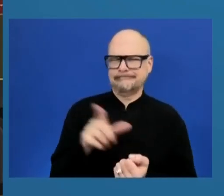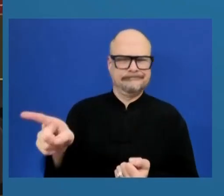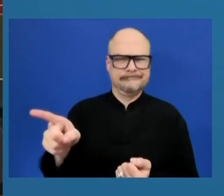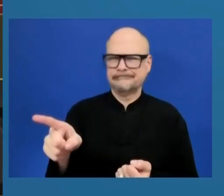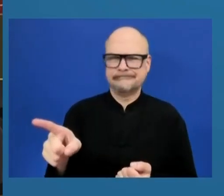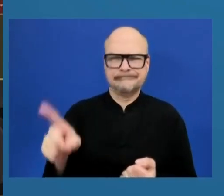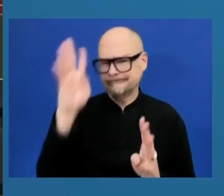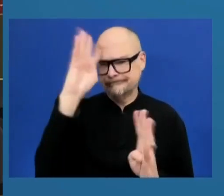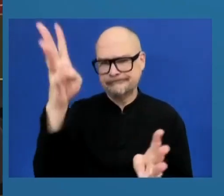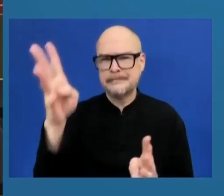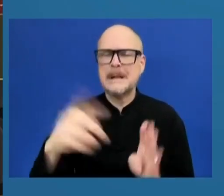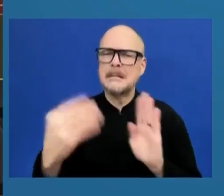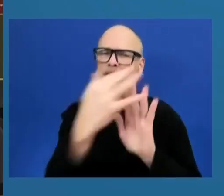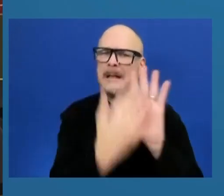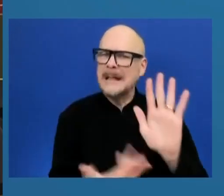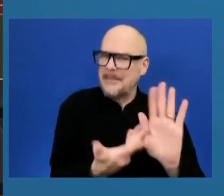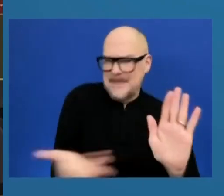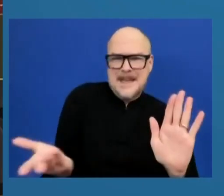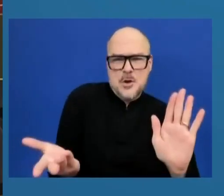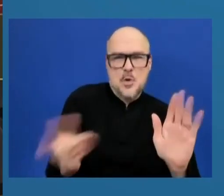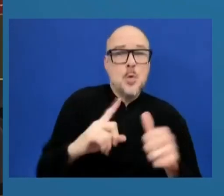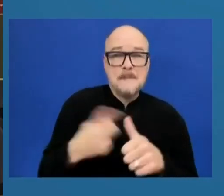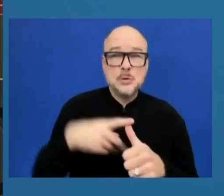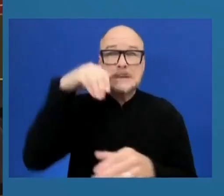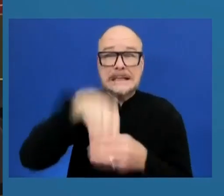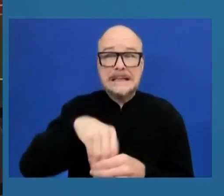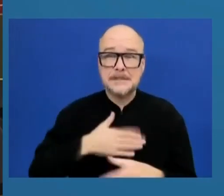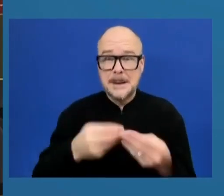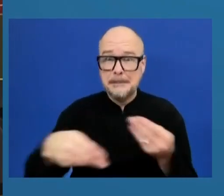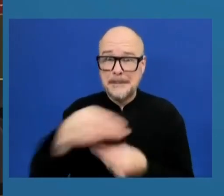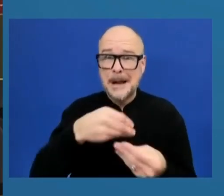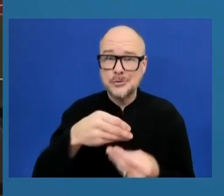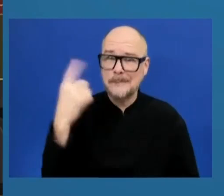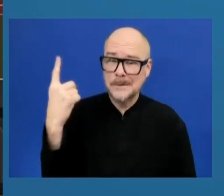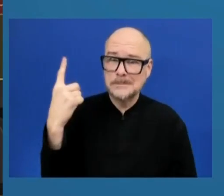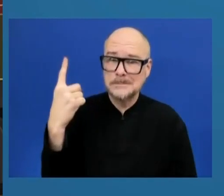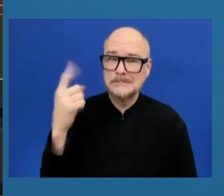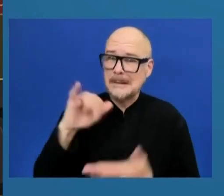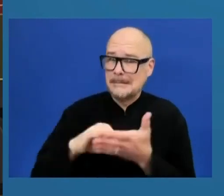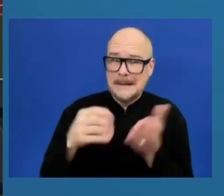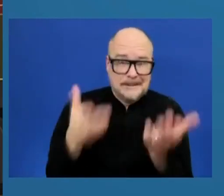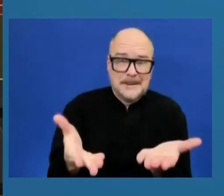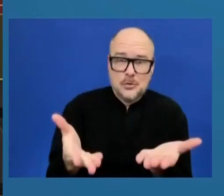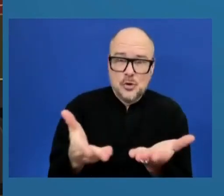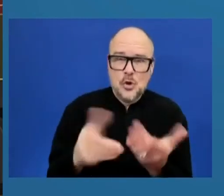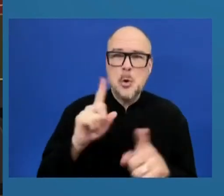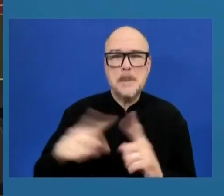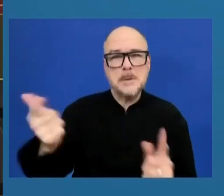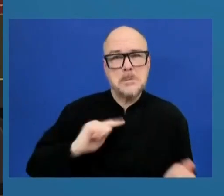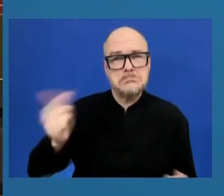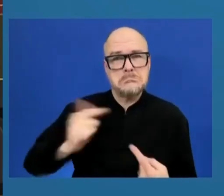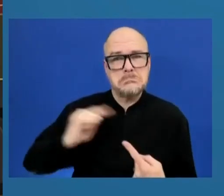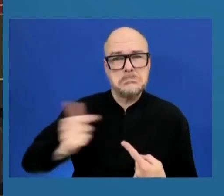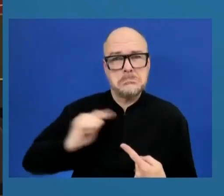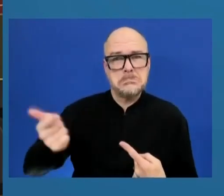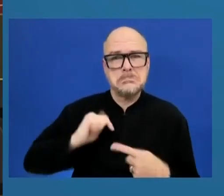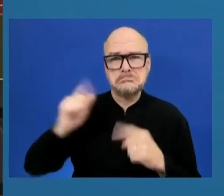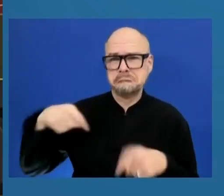The language has been out first of all, it was in my budget, number one, so that language has been out there, but the back and forth has been going on day after day after day.